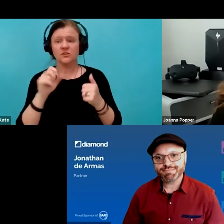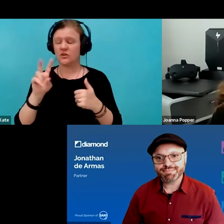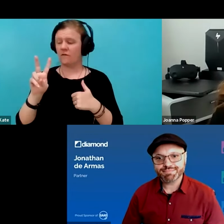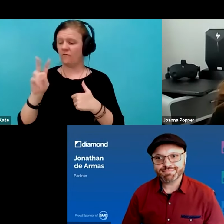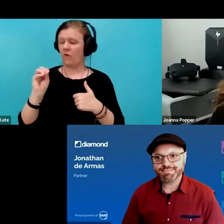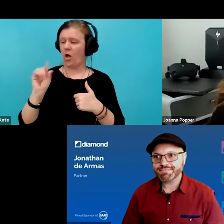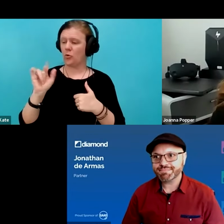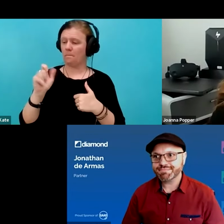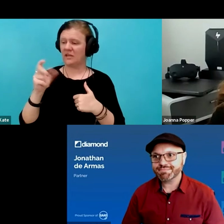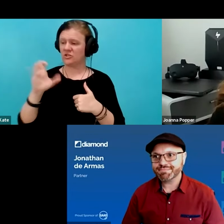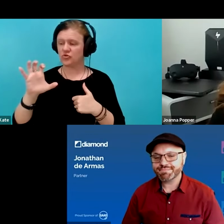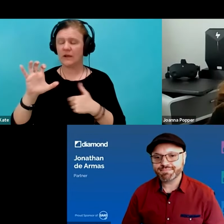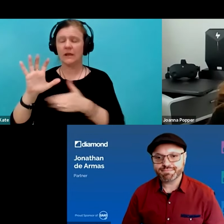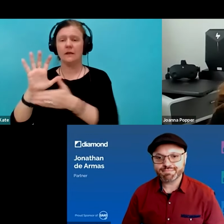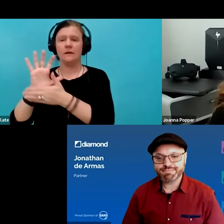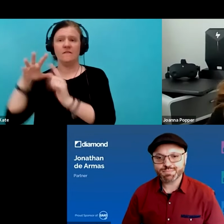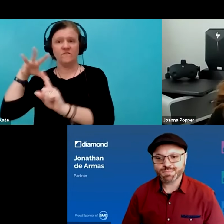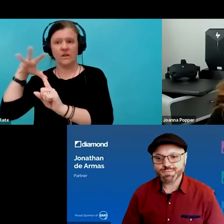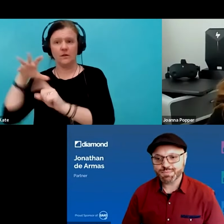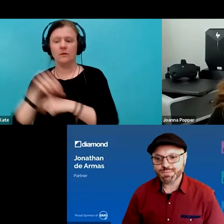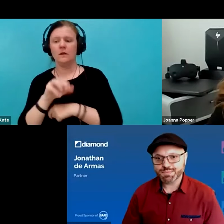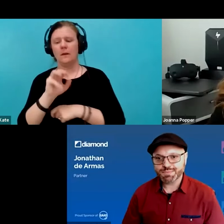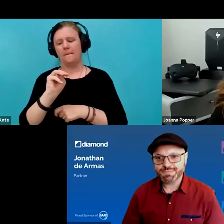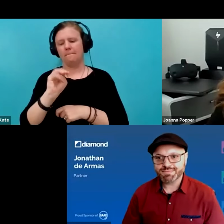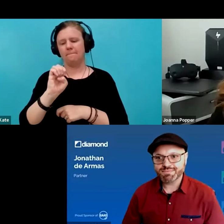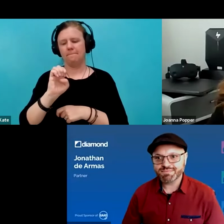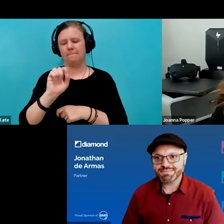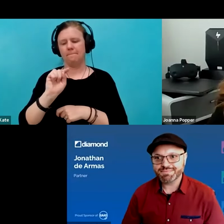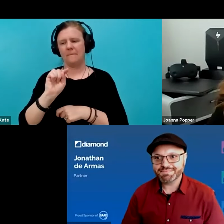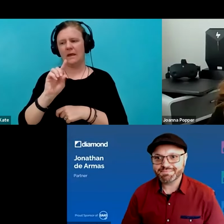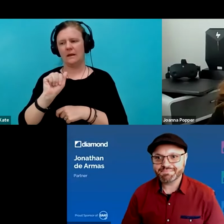volumetric capture, you can find us at Metastage.com We're also on Twitter as